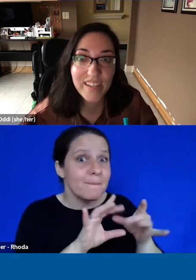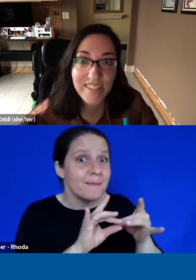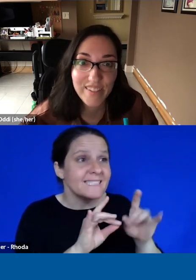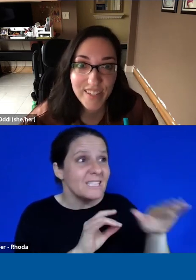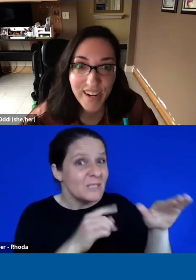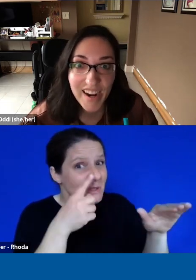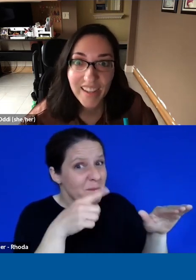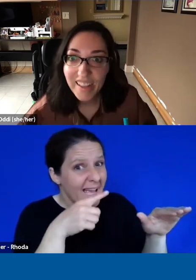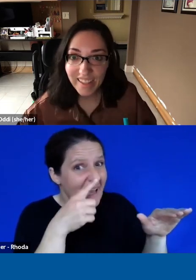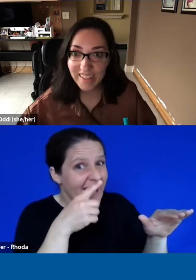We can do a trade.